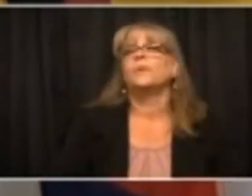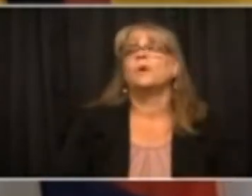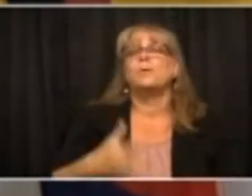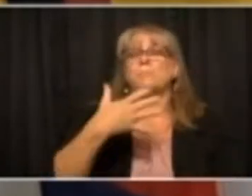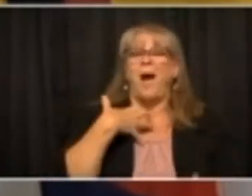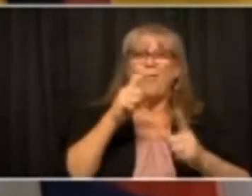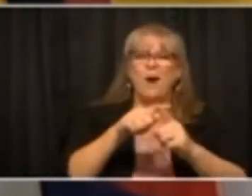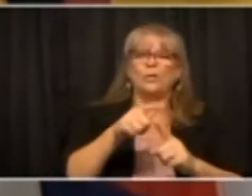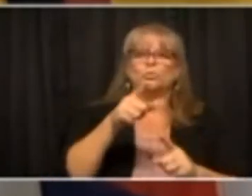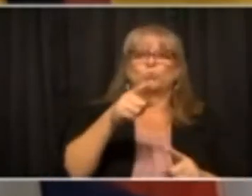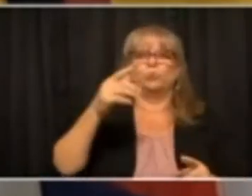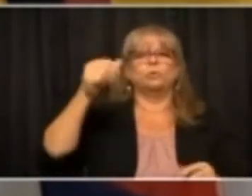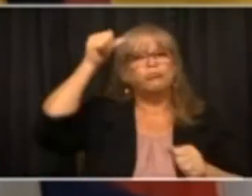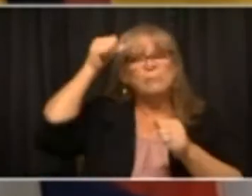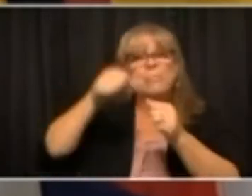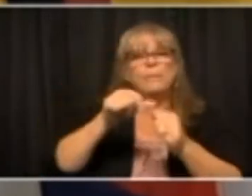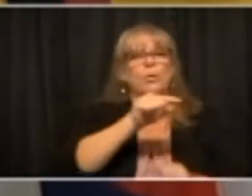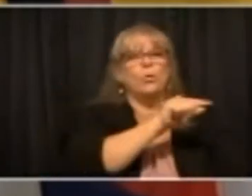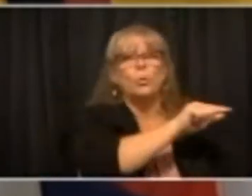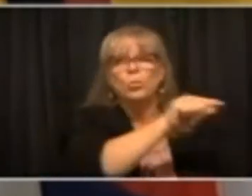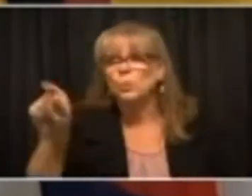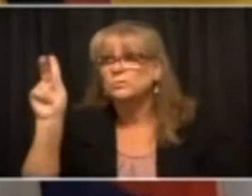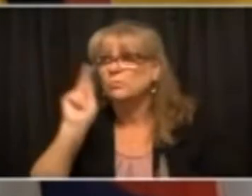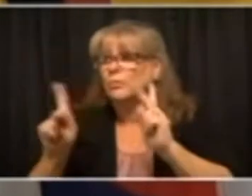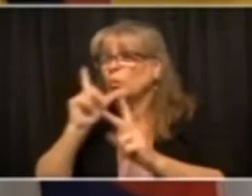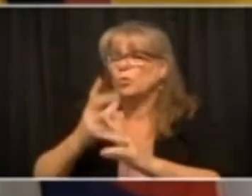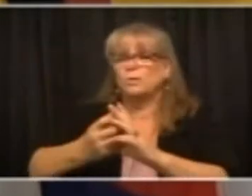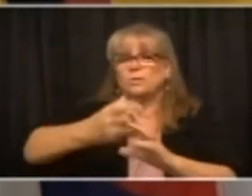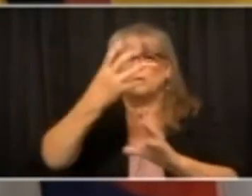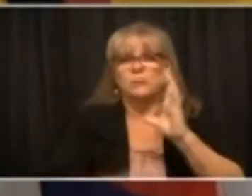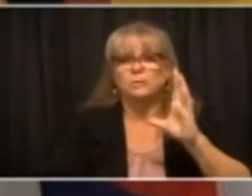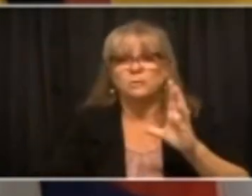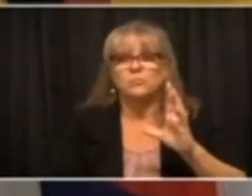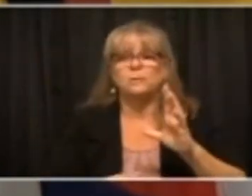all of them our friends our brothers our sisters our